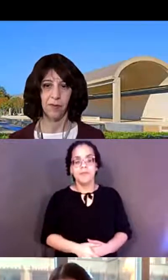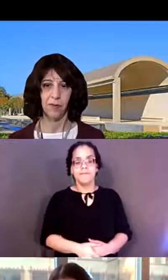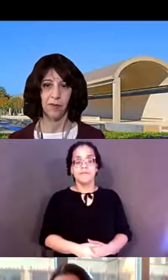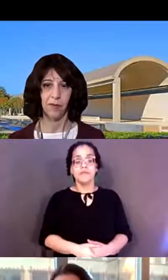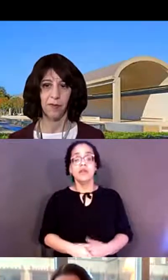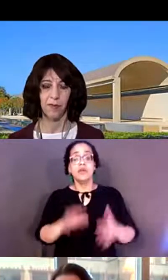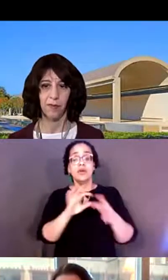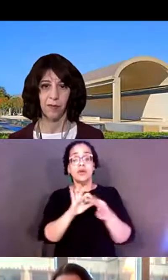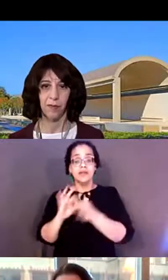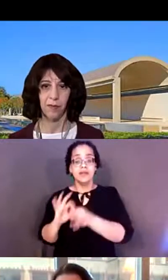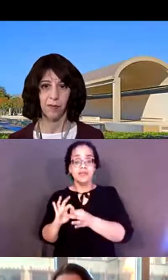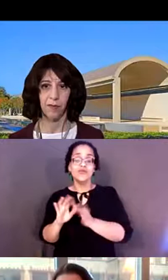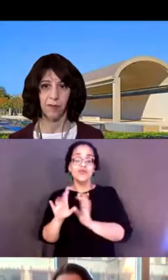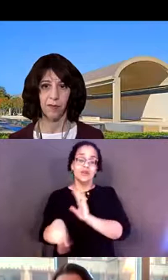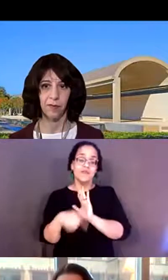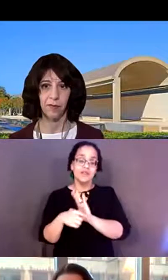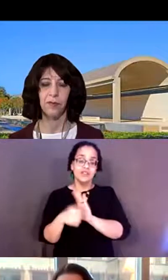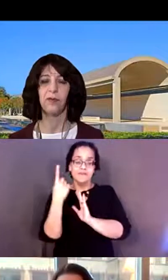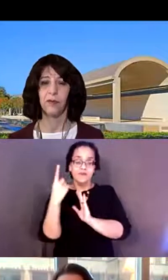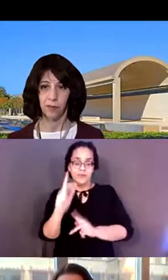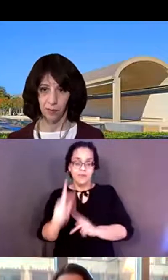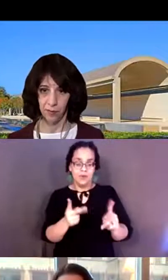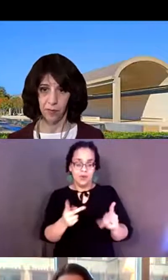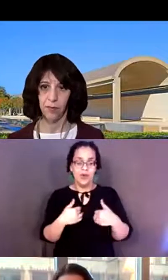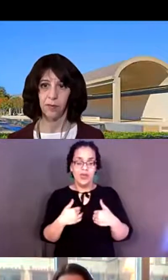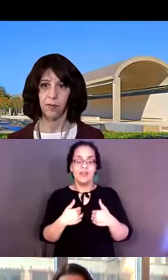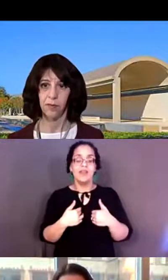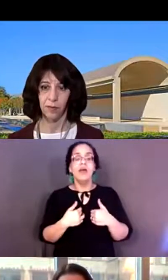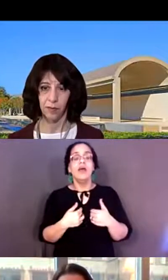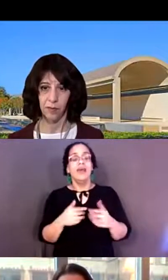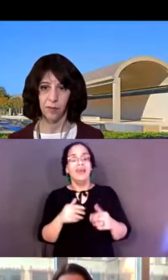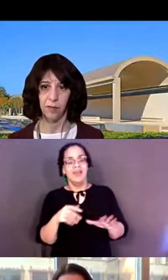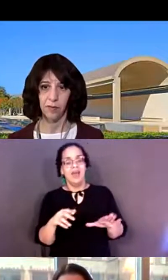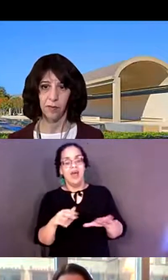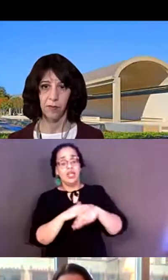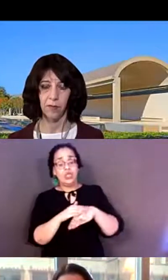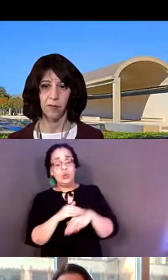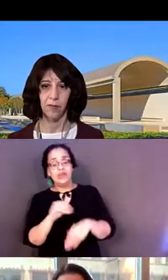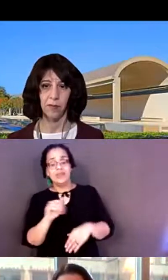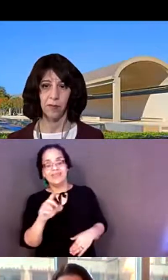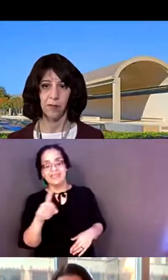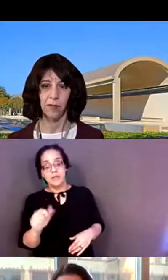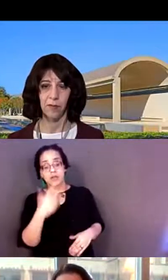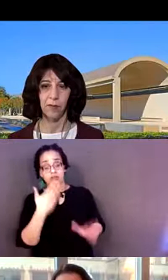qualifications of people with acute disabilities, I think a good example of